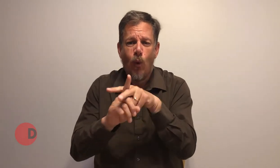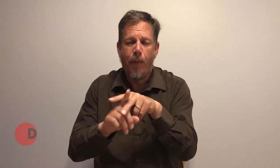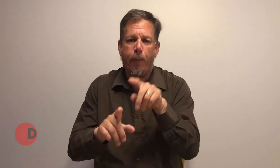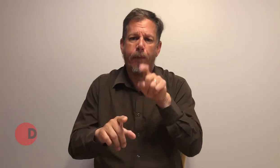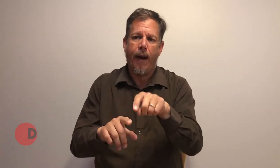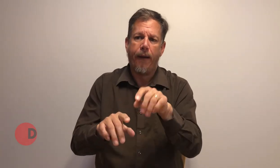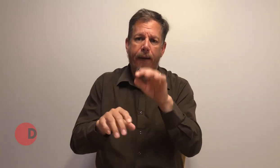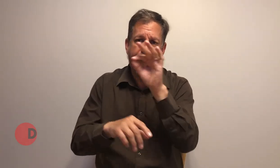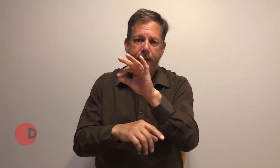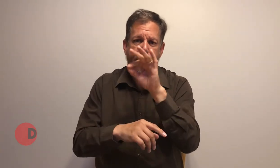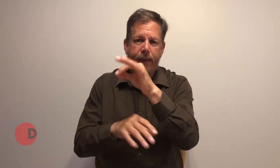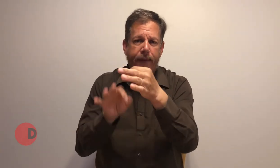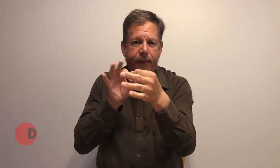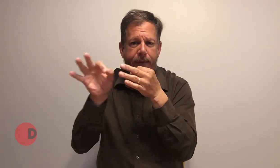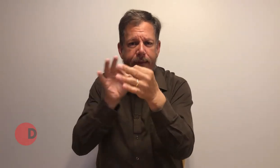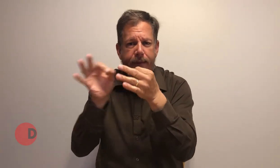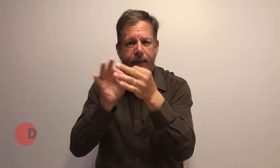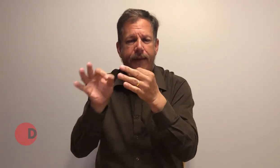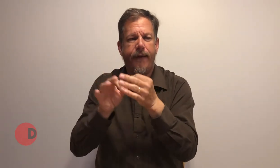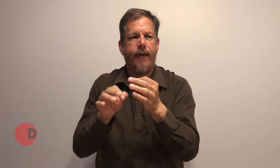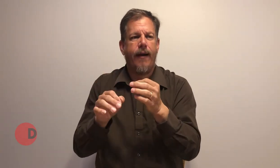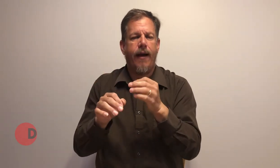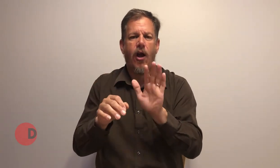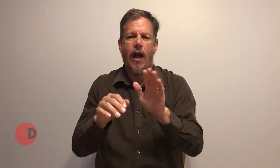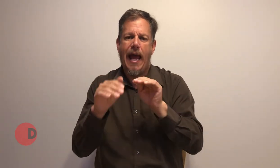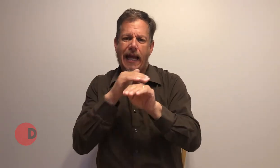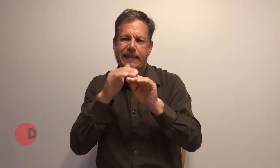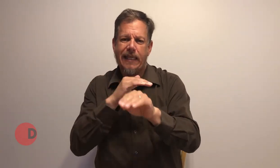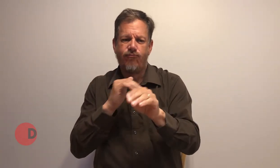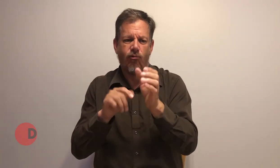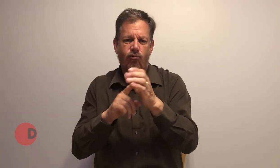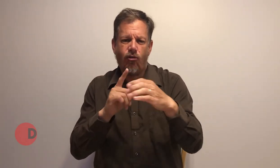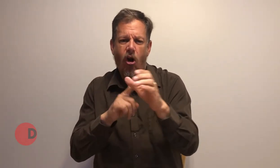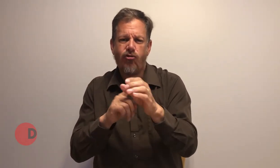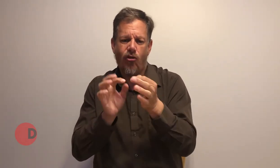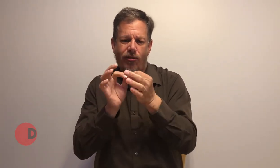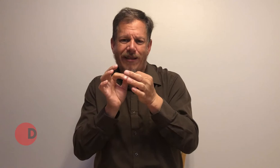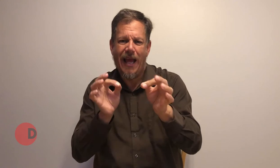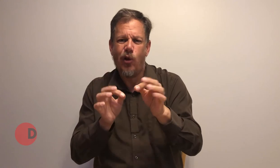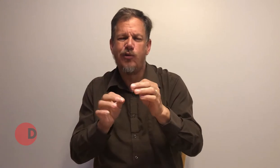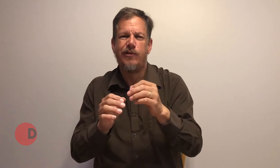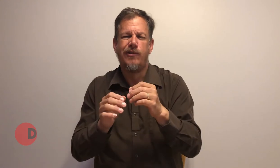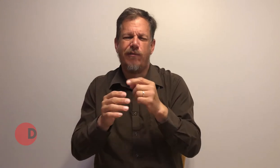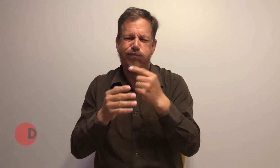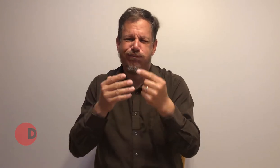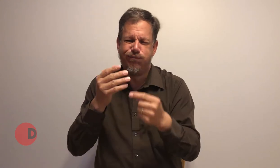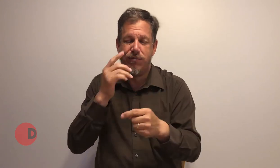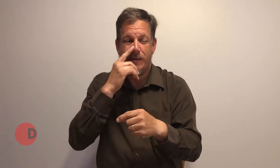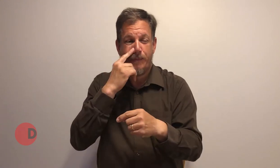she had to keep explaining her accessibility, cultural and language needs over and over,